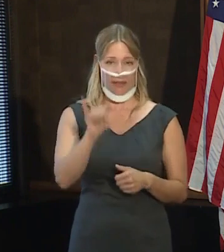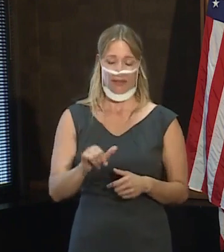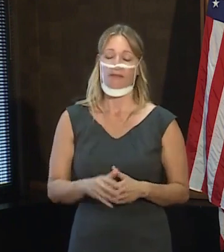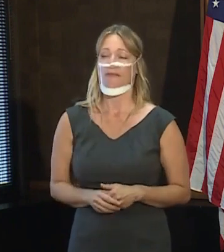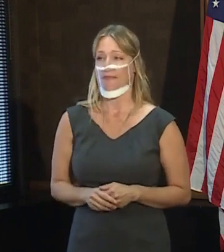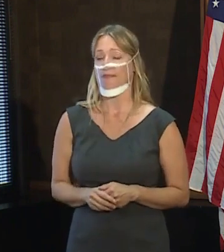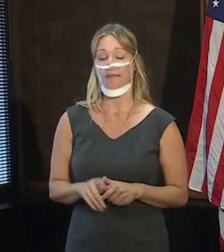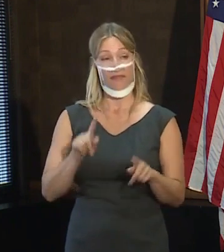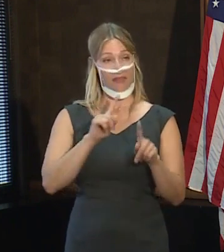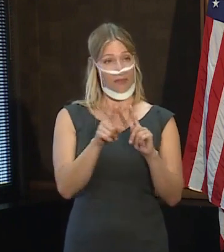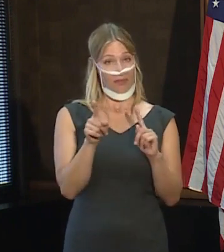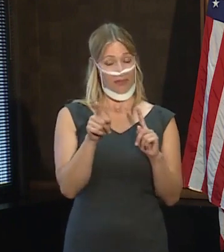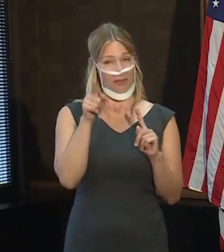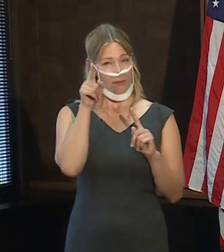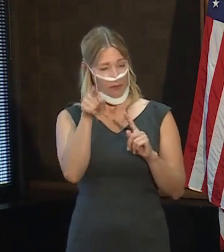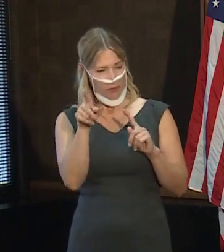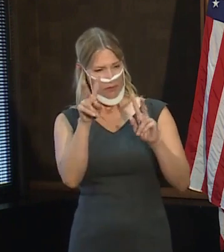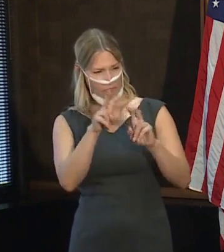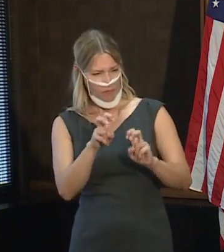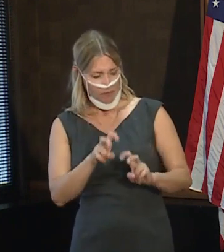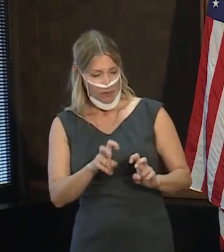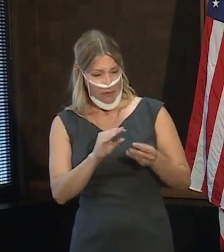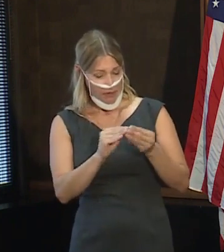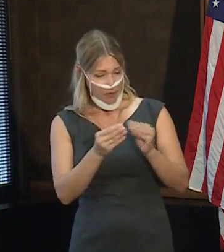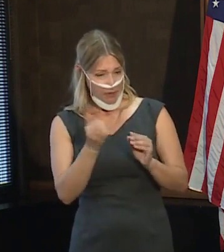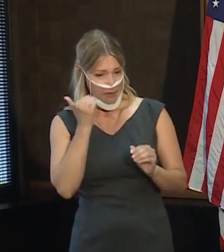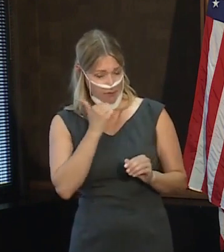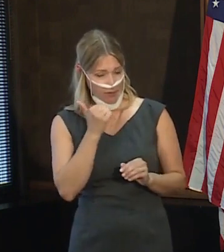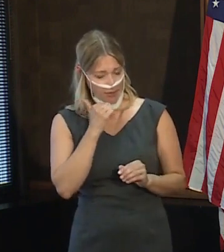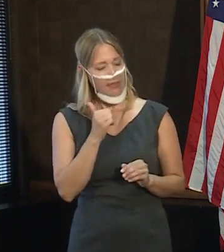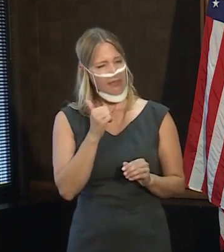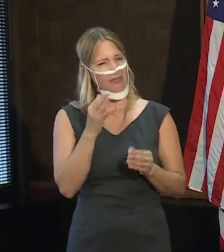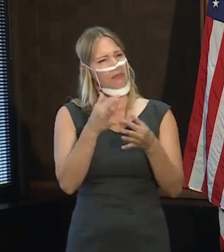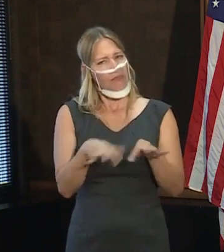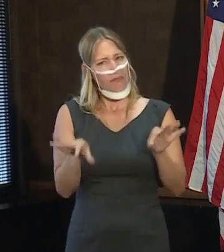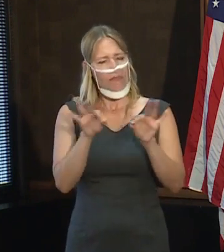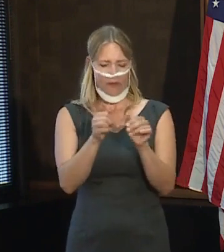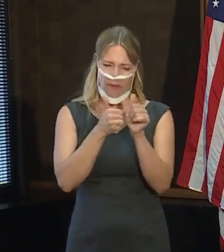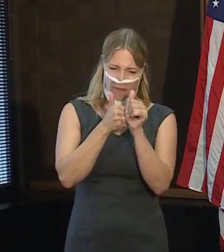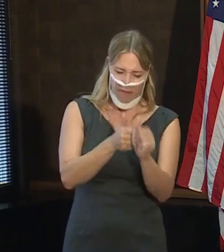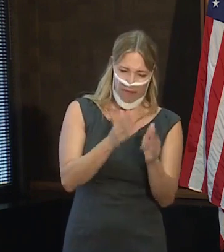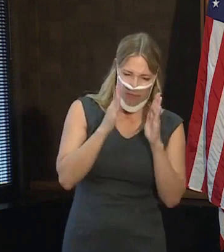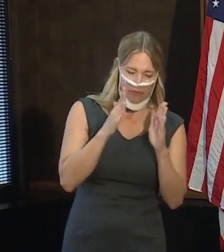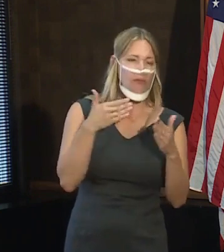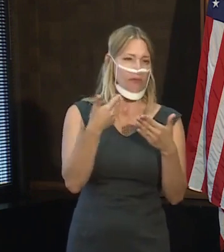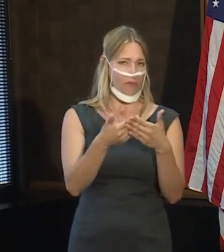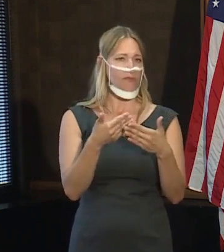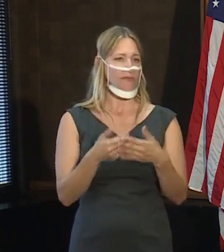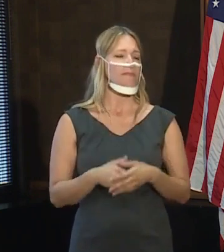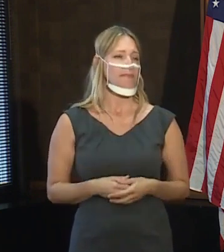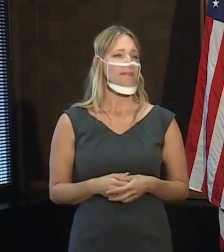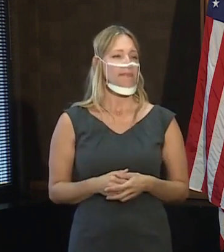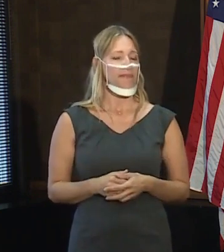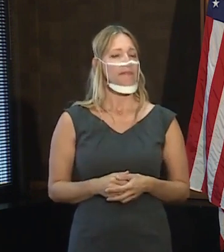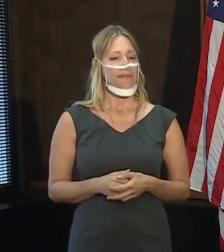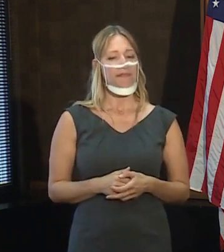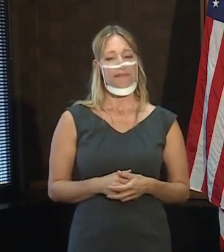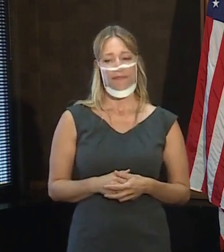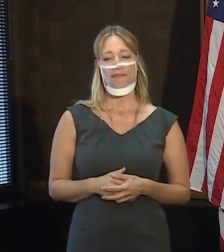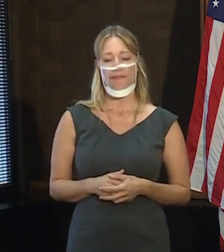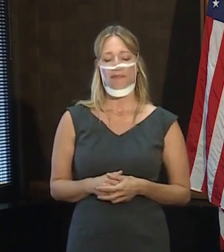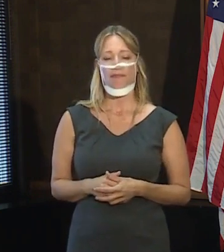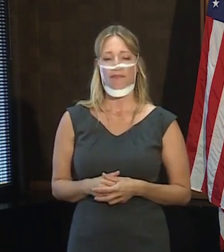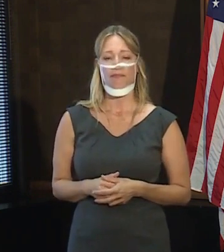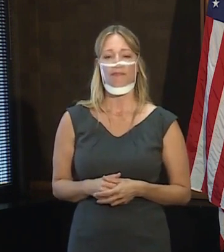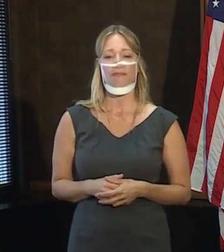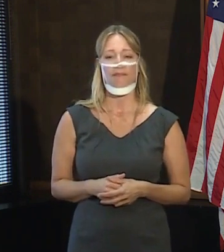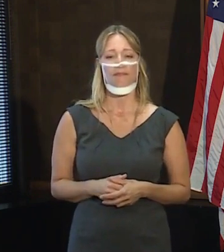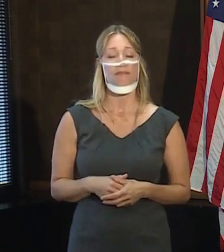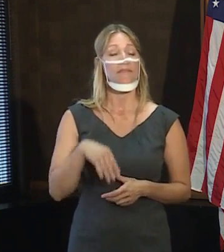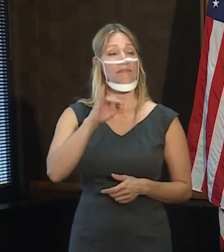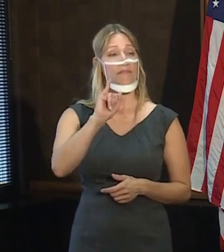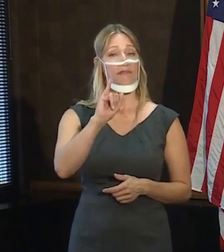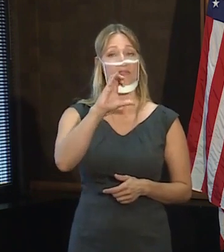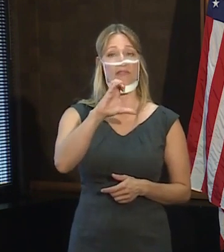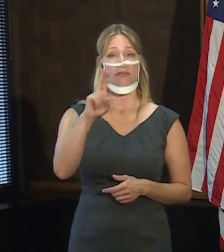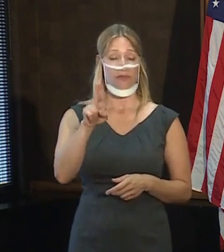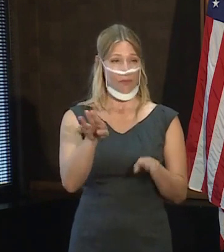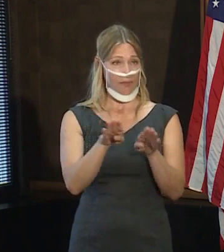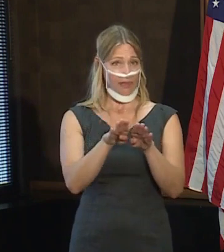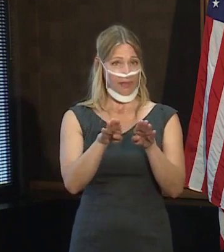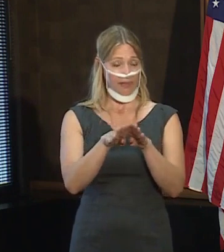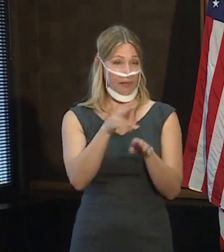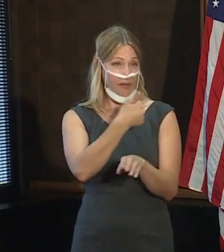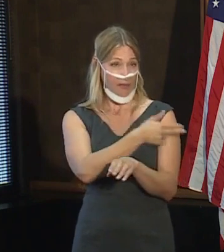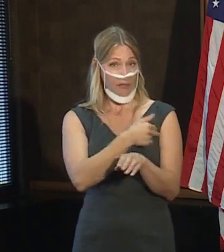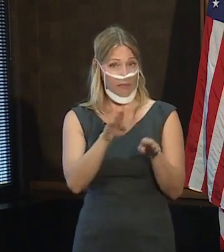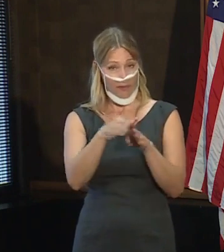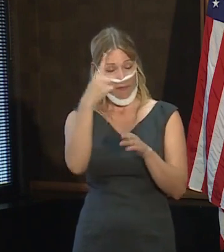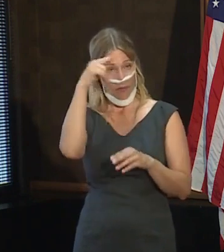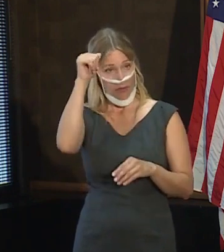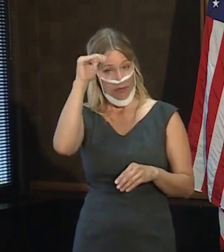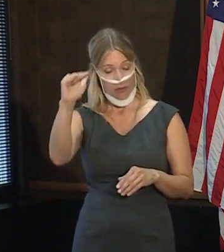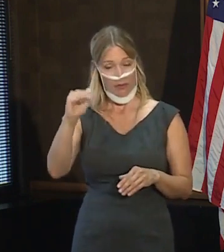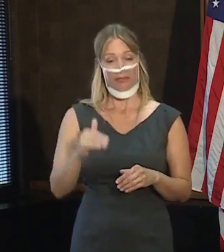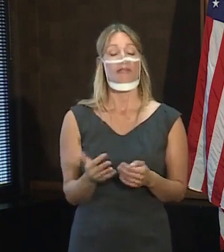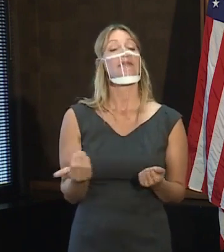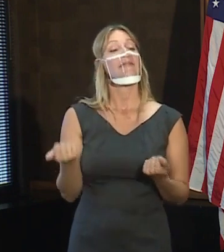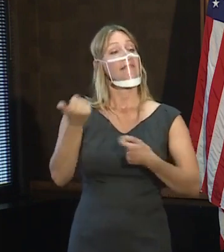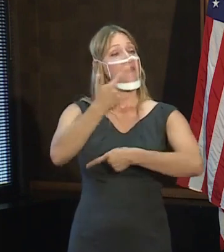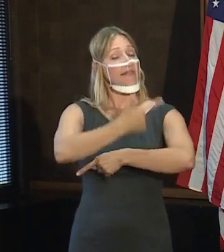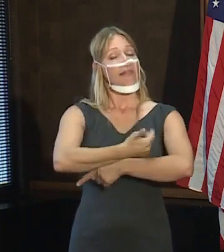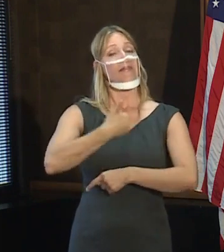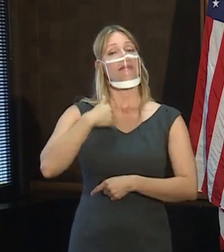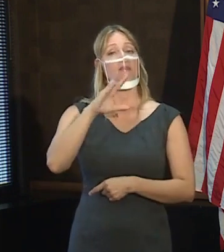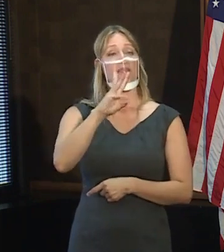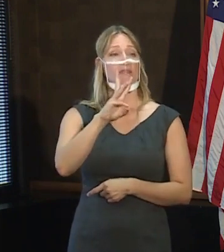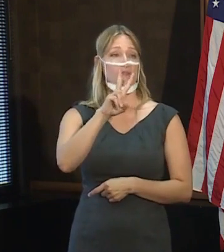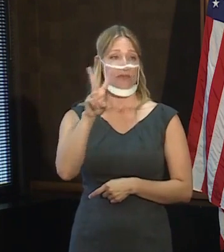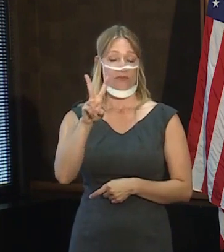I UNDERSTAND THAT COMPLETELY AND I THINK WE ALL NEED TO NEED TO TAKE THAT INTO CONSIDERATION, BUT LOOKING AT THOSE NUMBERS EVERY DAY IS REALLY IMPORTANT AS WE ARE STARTING TO MOVE FORWARD